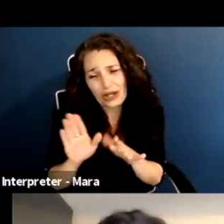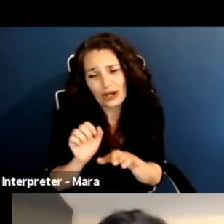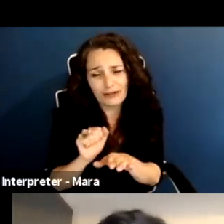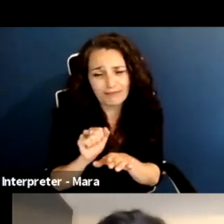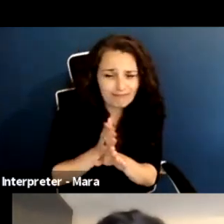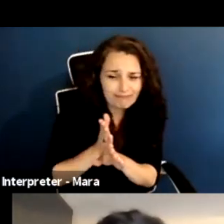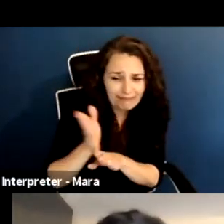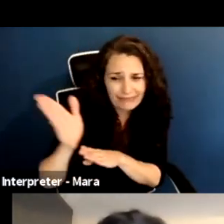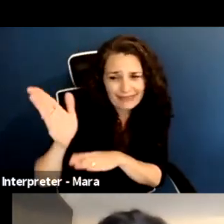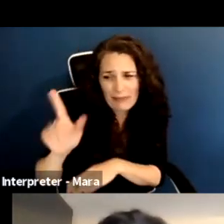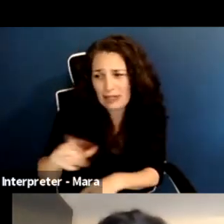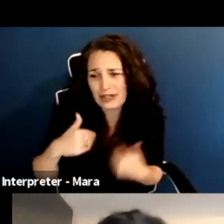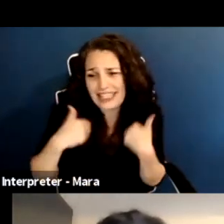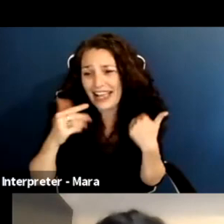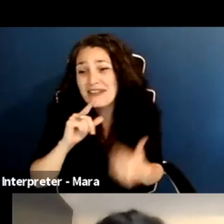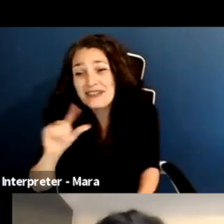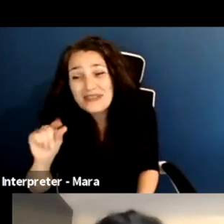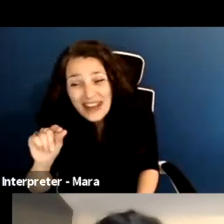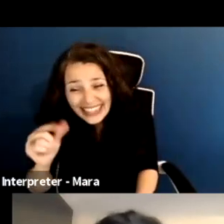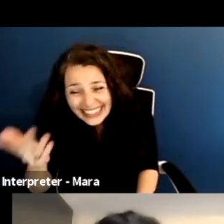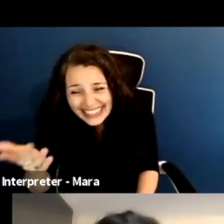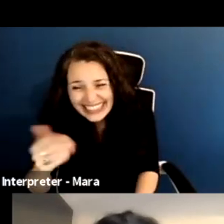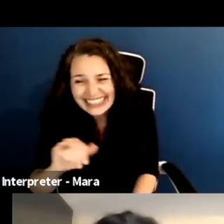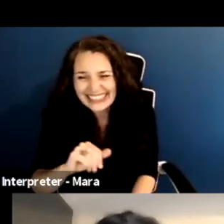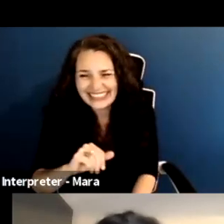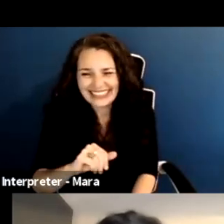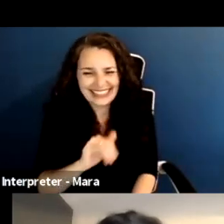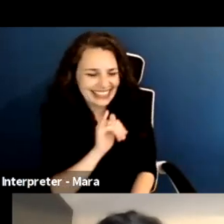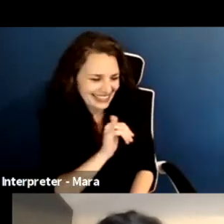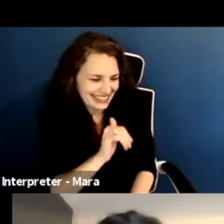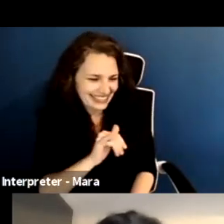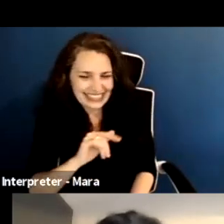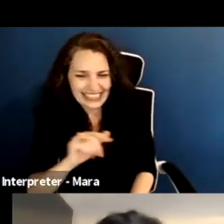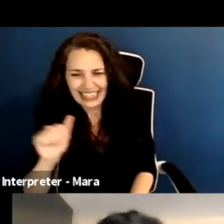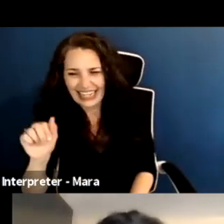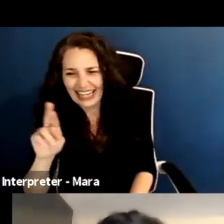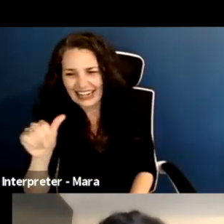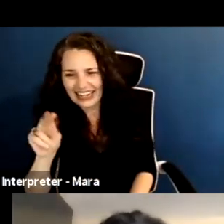you're 20 now, right? Yeah, yes. So yeah, tell me-